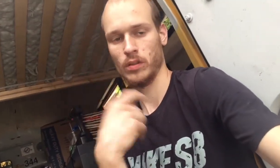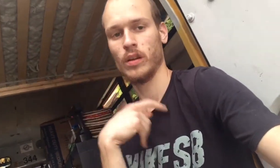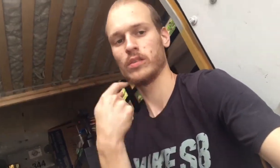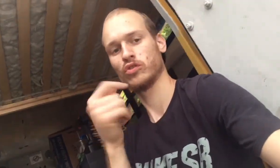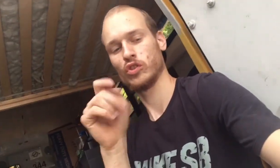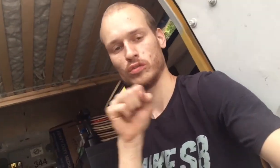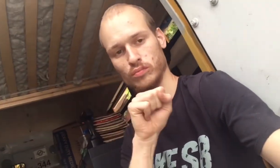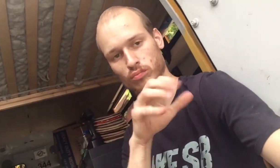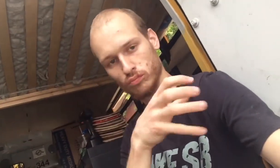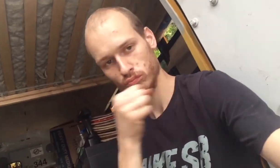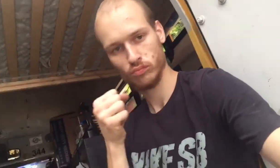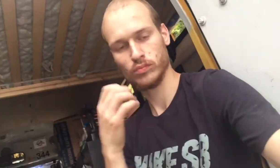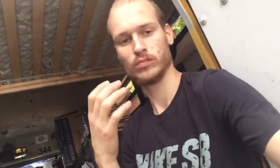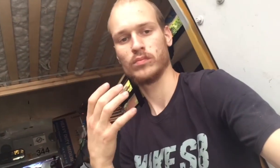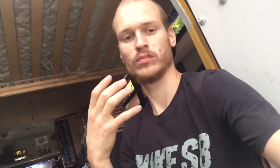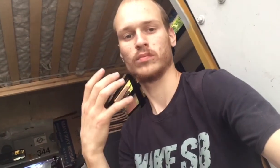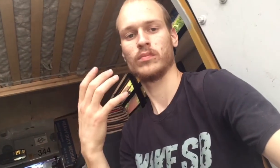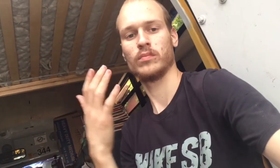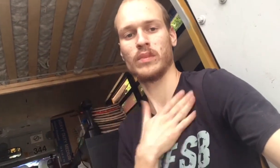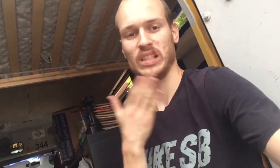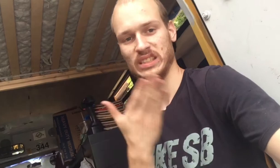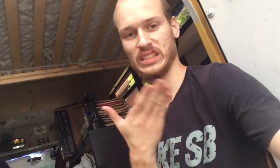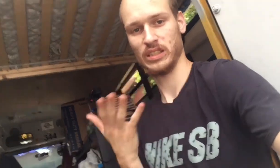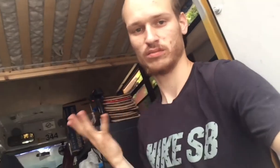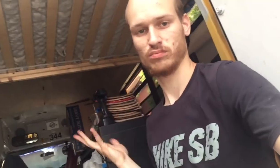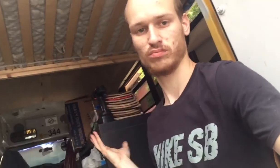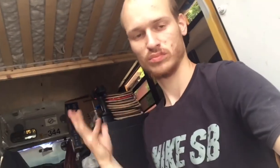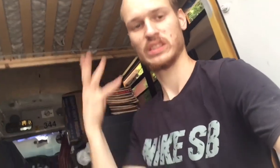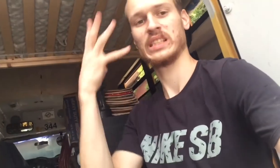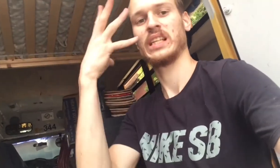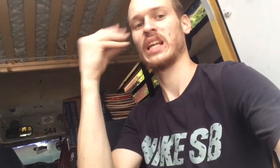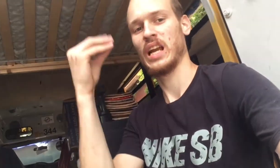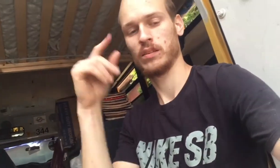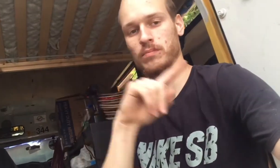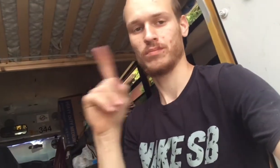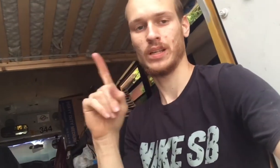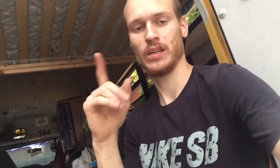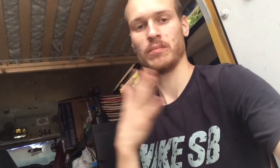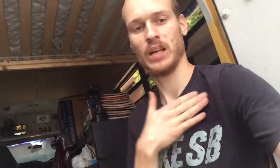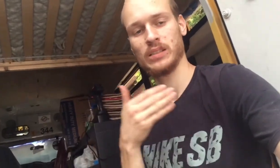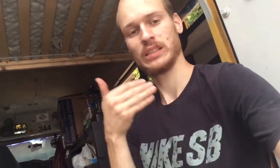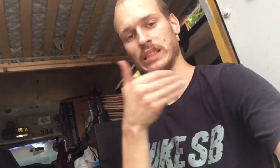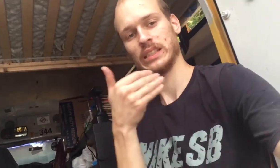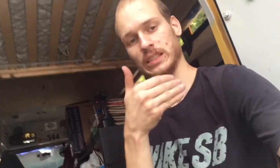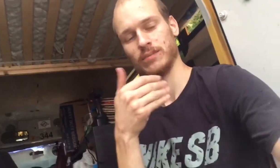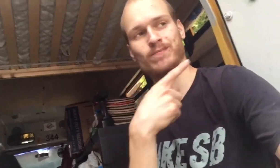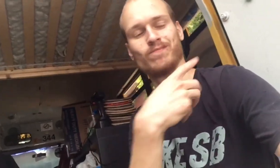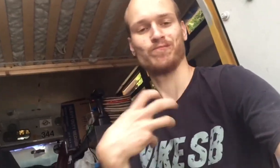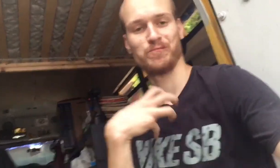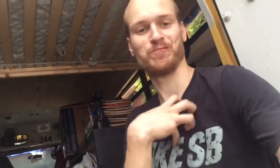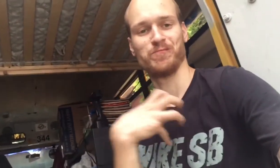So, I tried to take my stuff out of bus but the neighbor complain